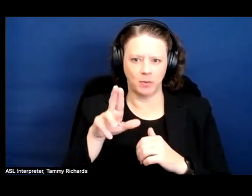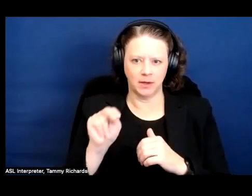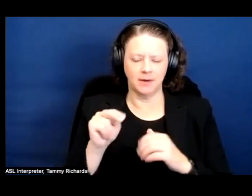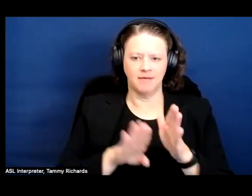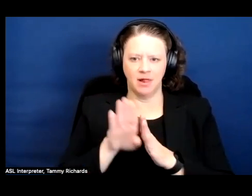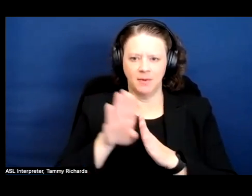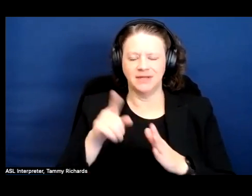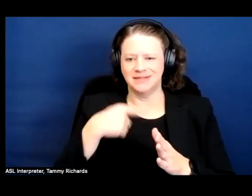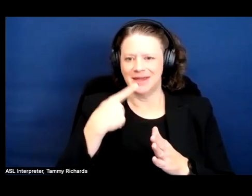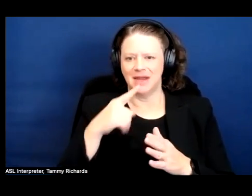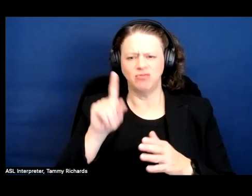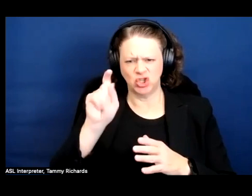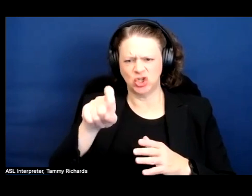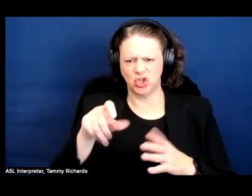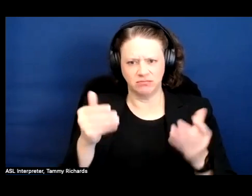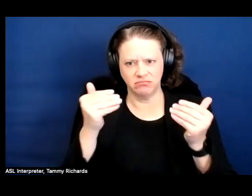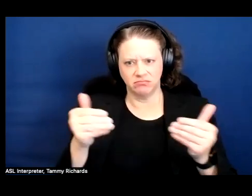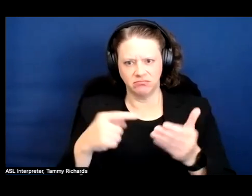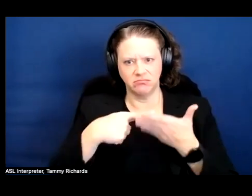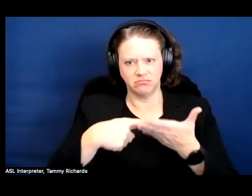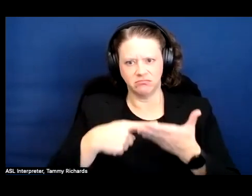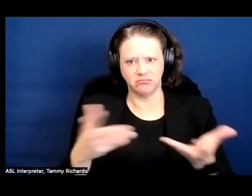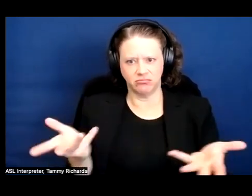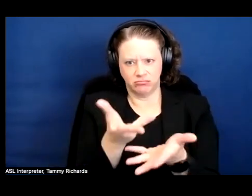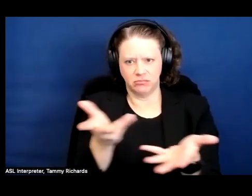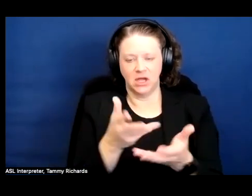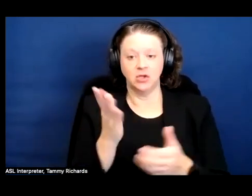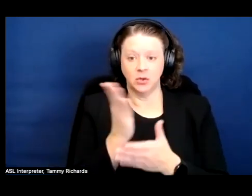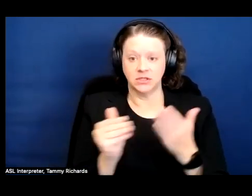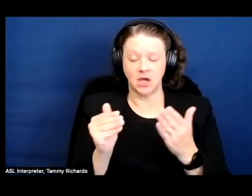or enforce these requirements. They are not part of the landlord-tenant relationship.